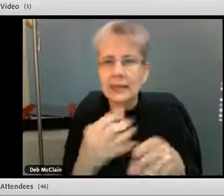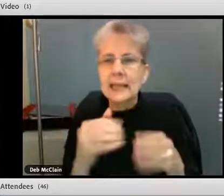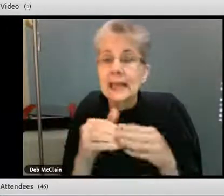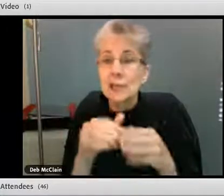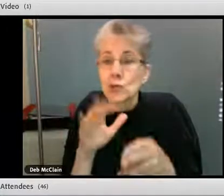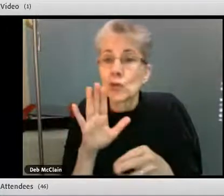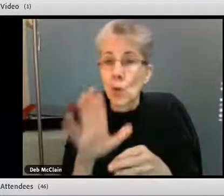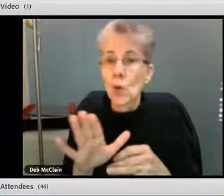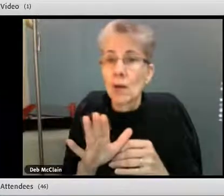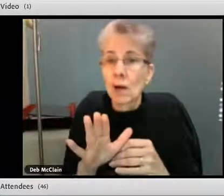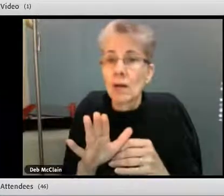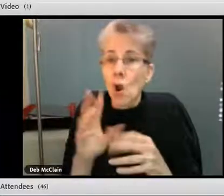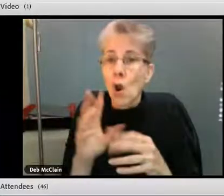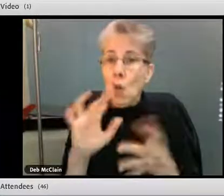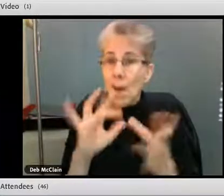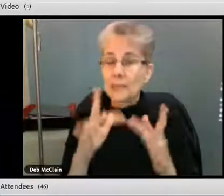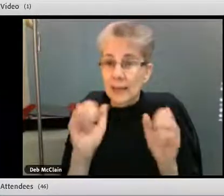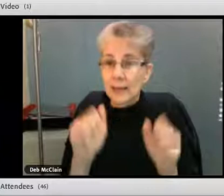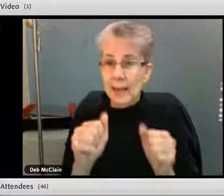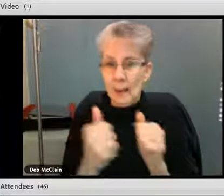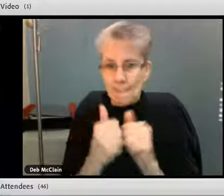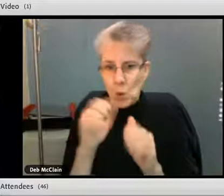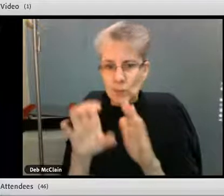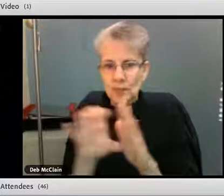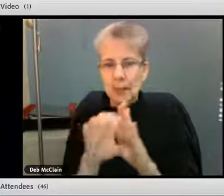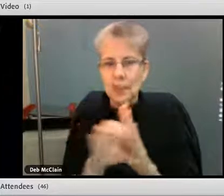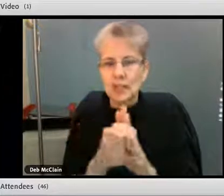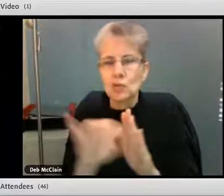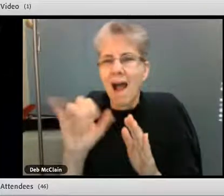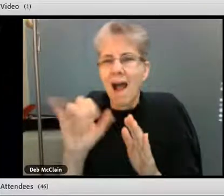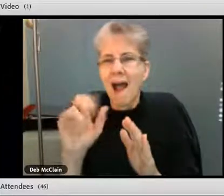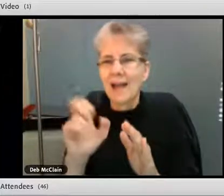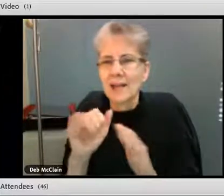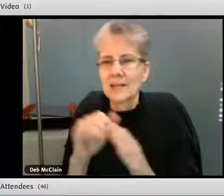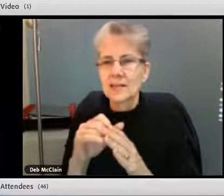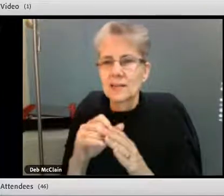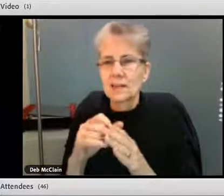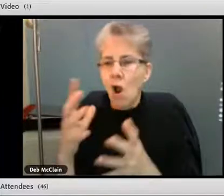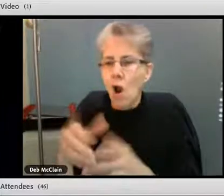Most icons come in packs, so I can have a pack